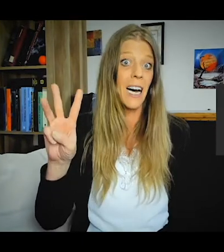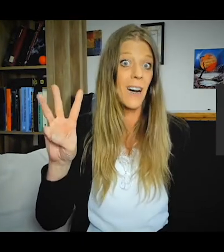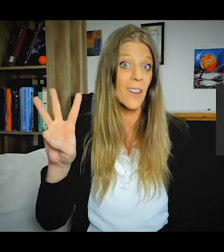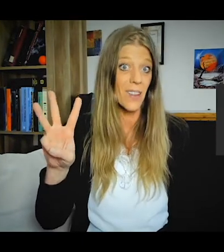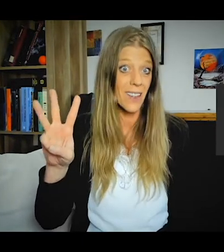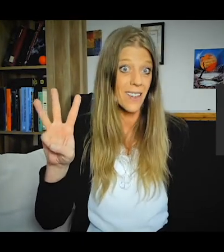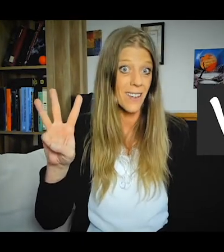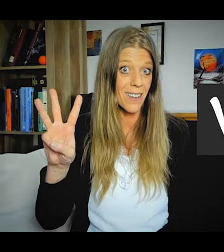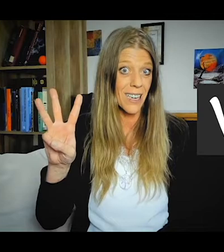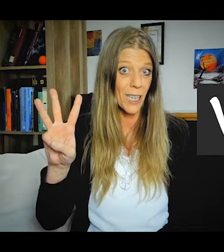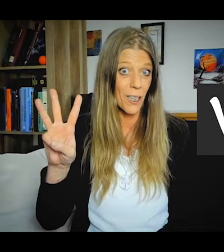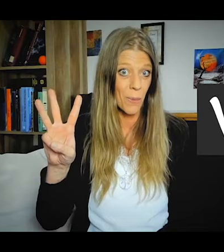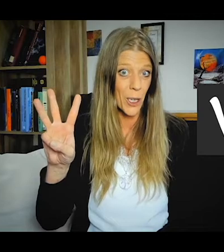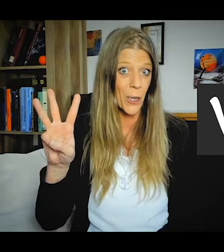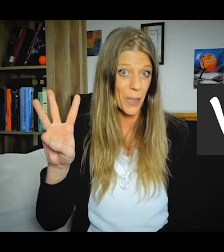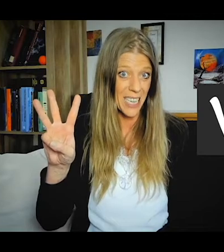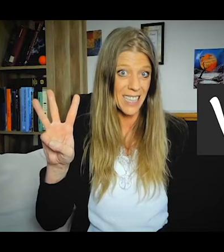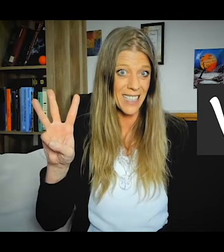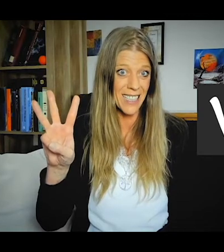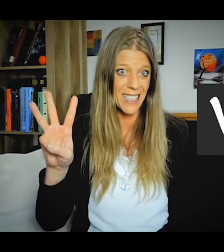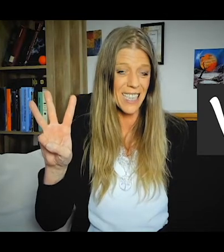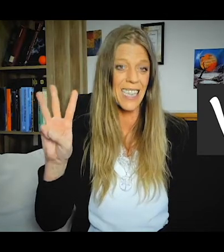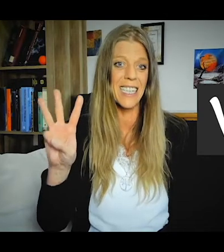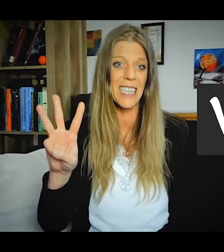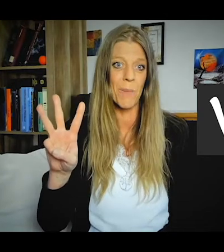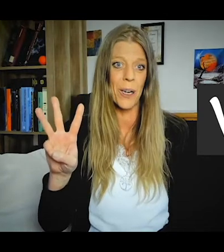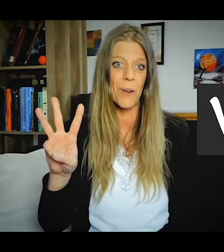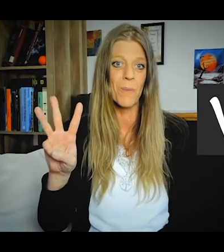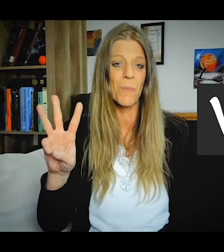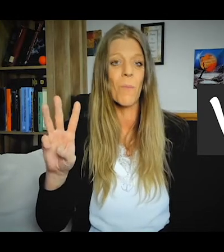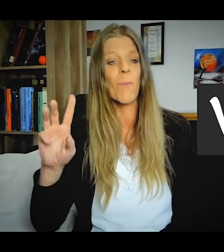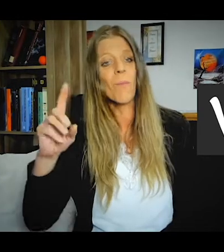And this looks like a W, yes? - W -